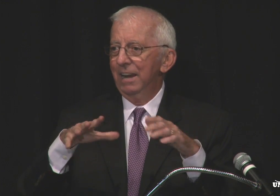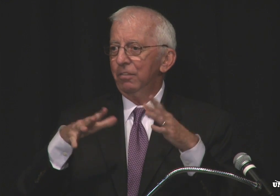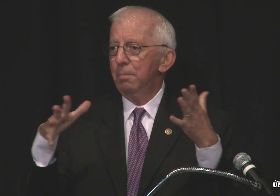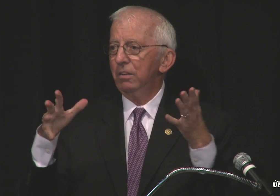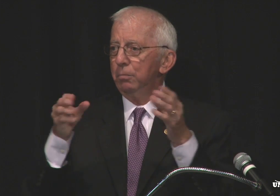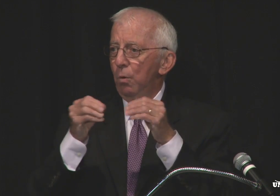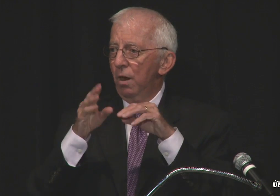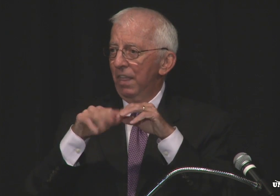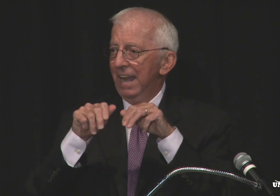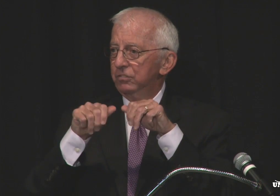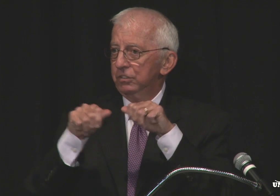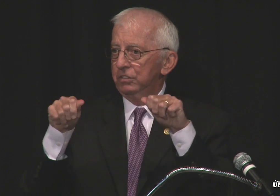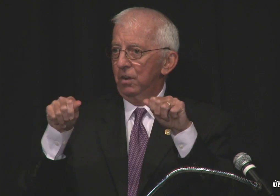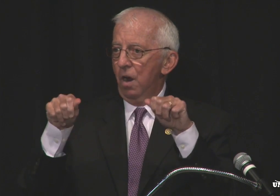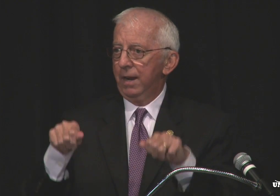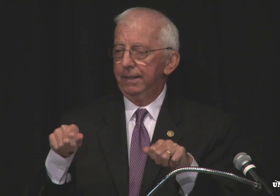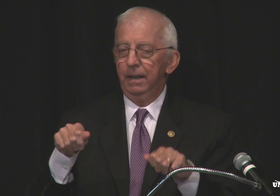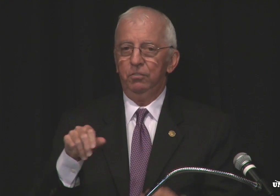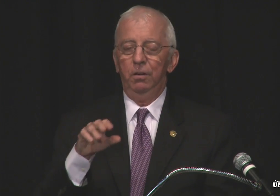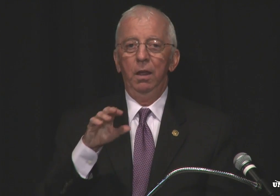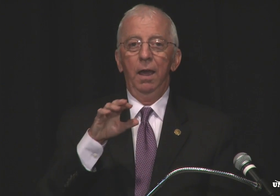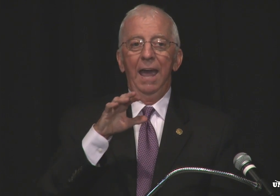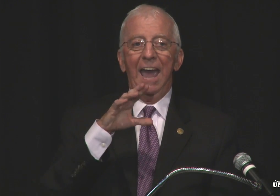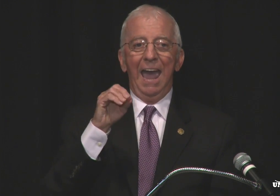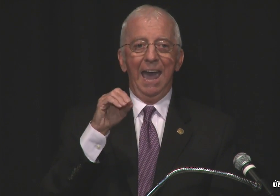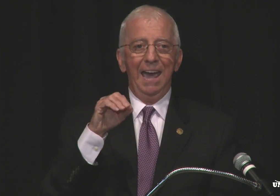And it's much more than just architecture.